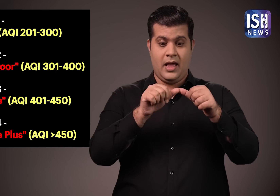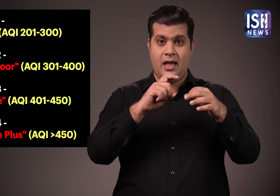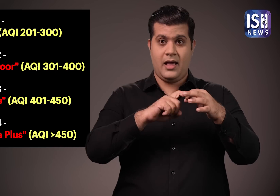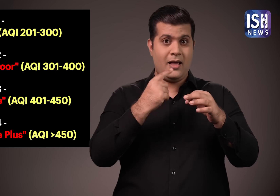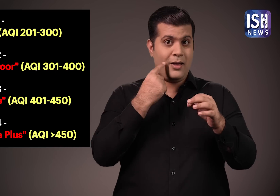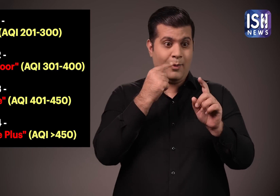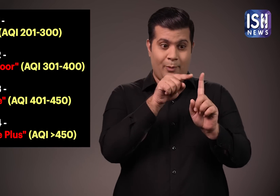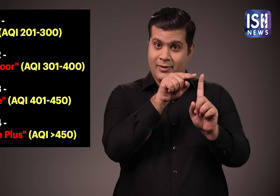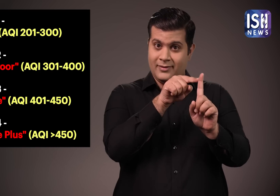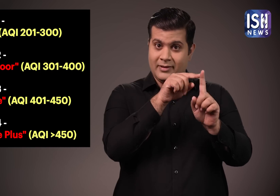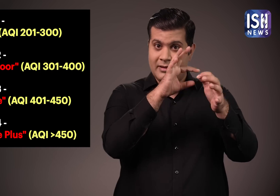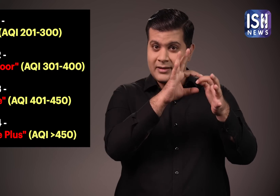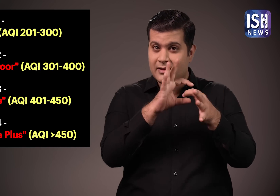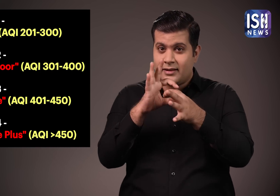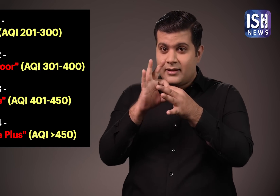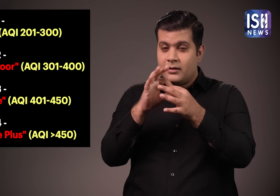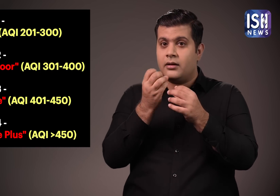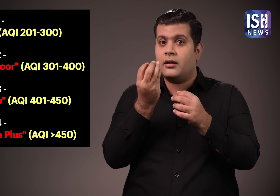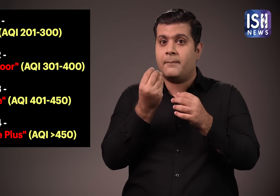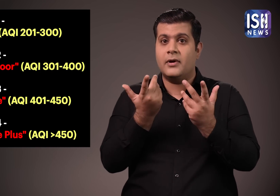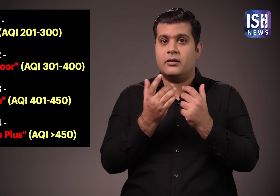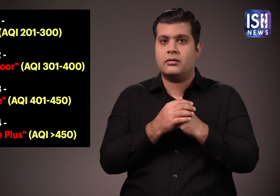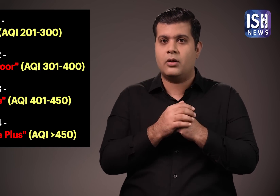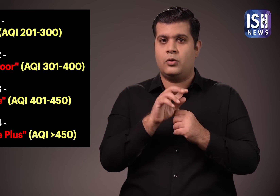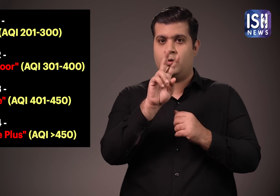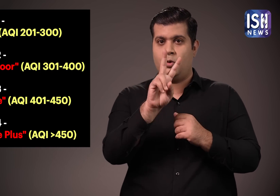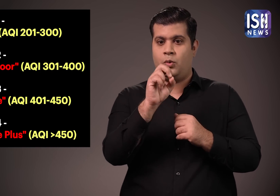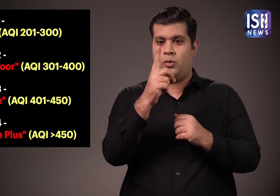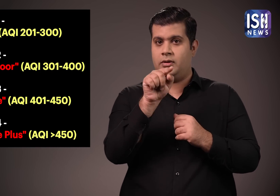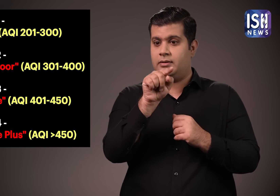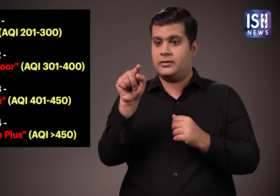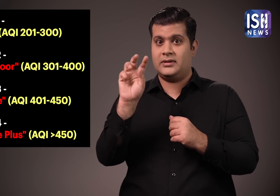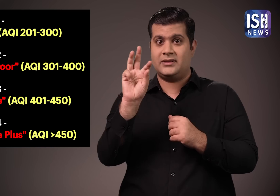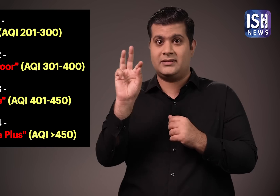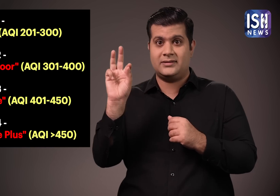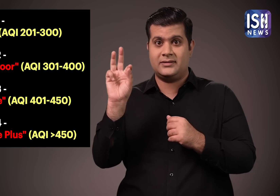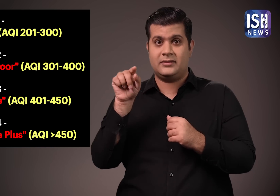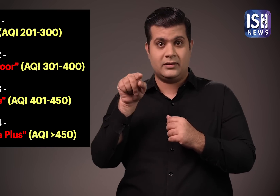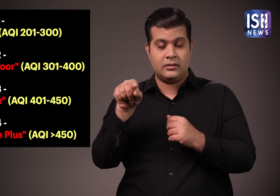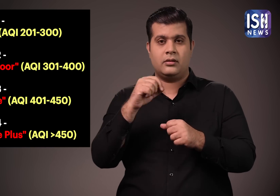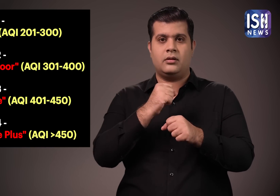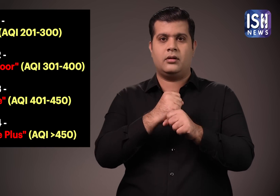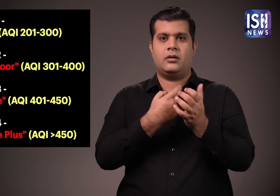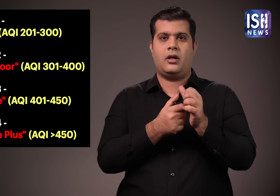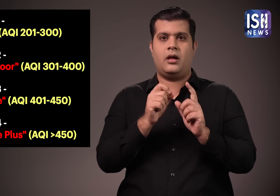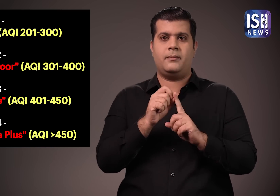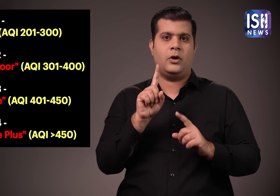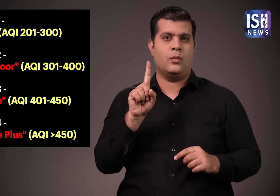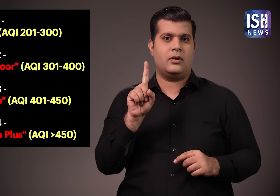1. If AQI is between 201-300, then GRAP-Stage 1 is imposed.